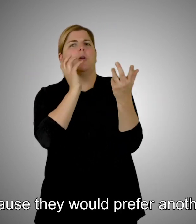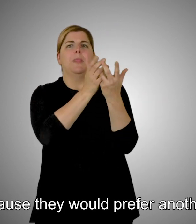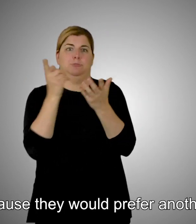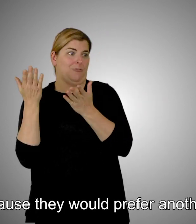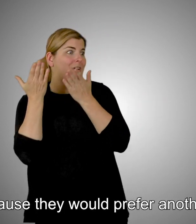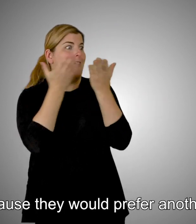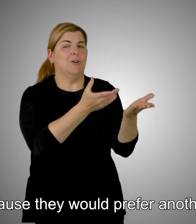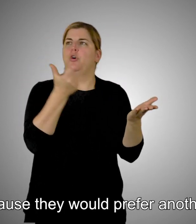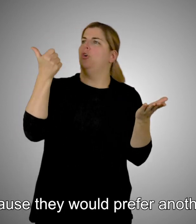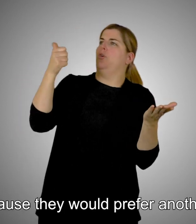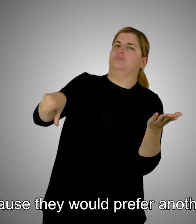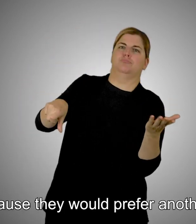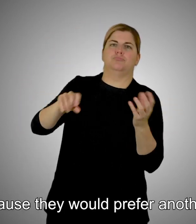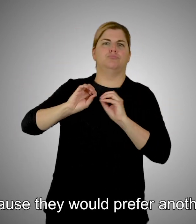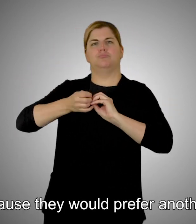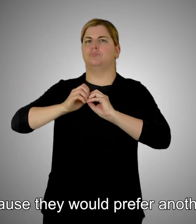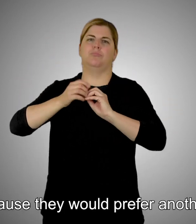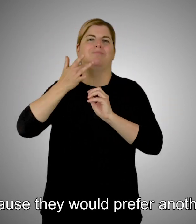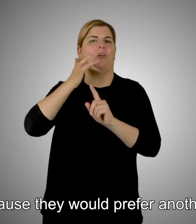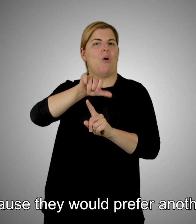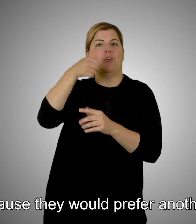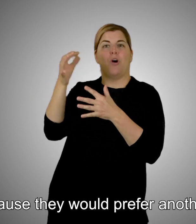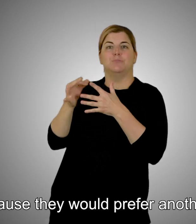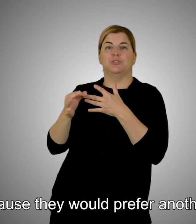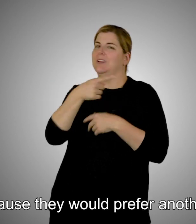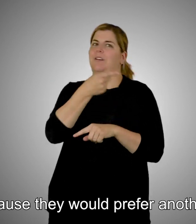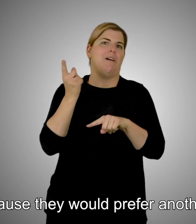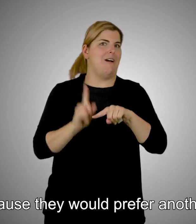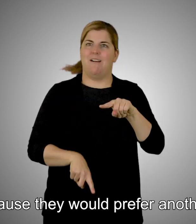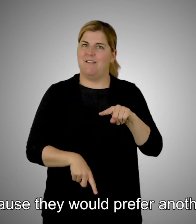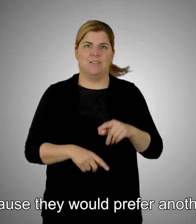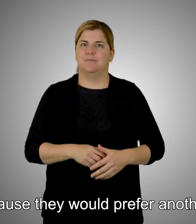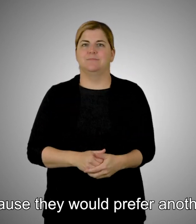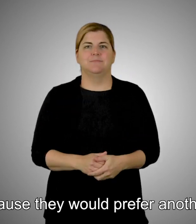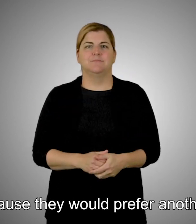because they would prefer another option.